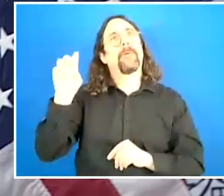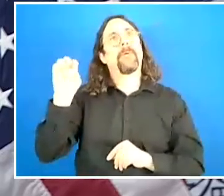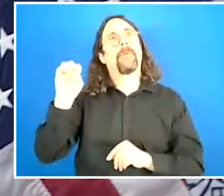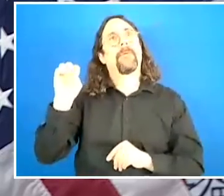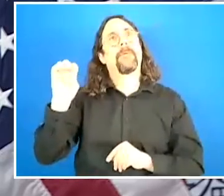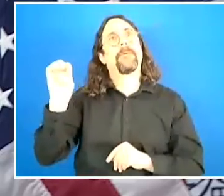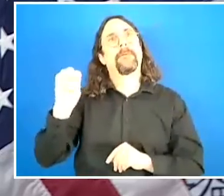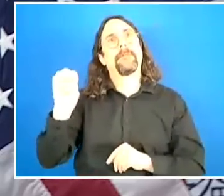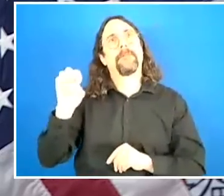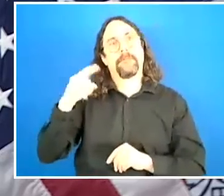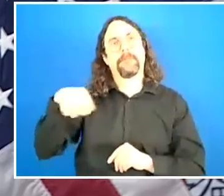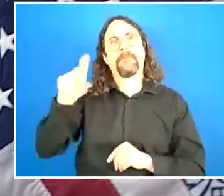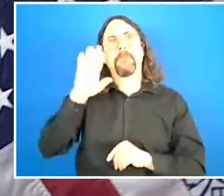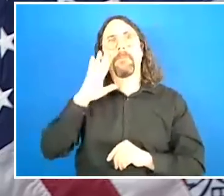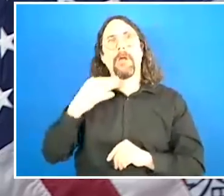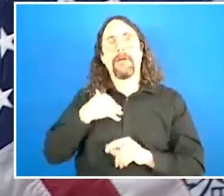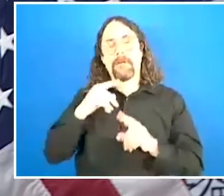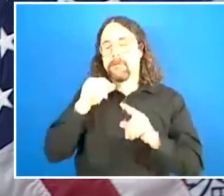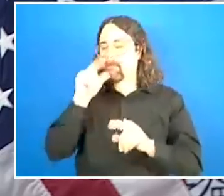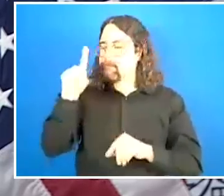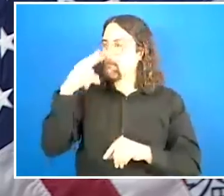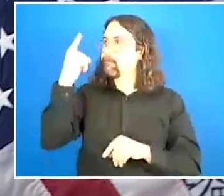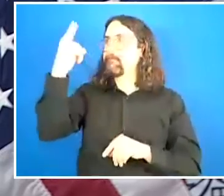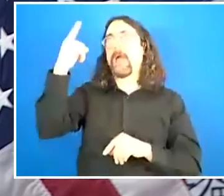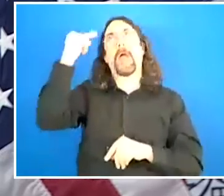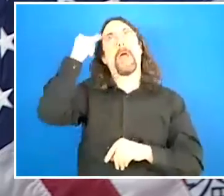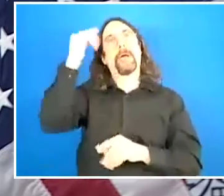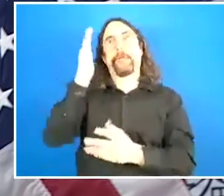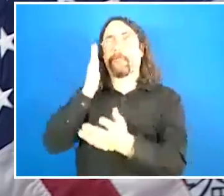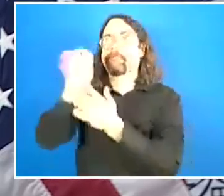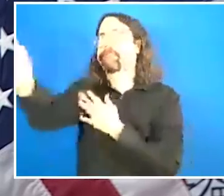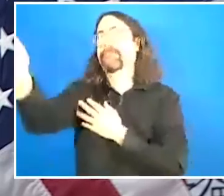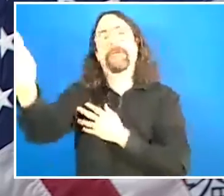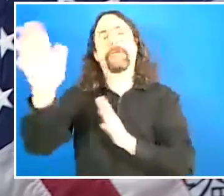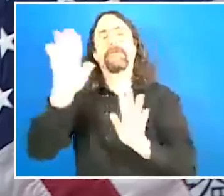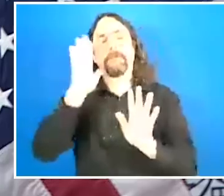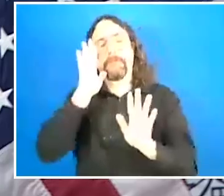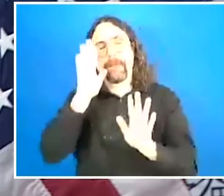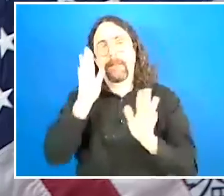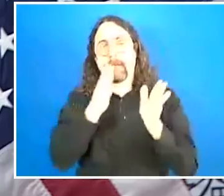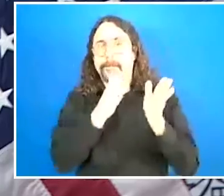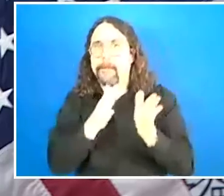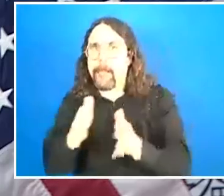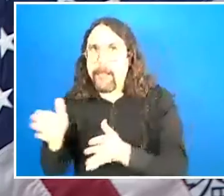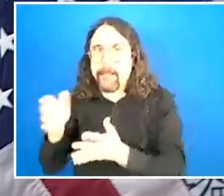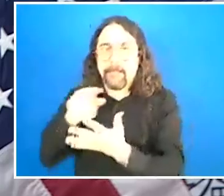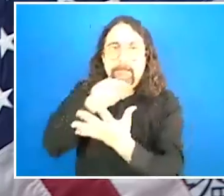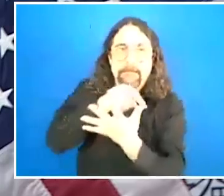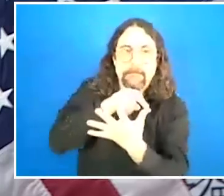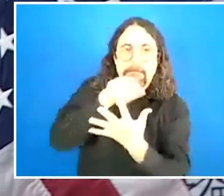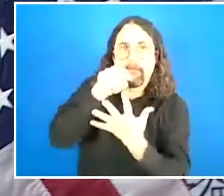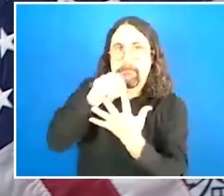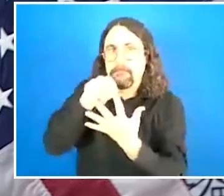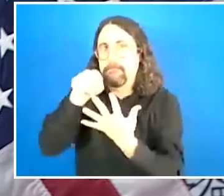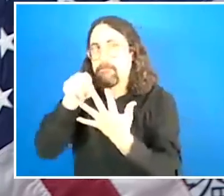WE WILLHA VEO MRE THAN ONE CONTINGENCY READY, PROBABLY GOING TO SUPPORT KIDS ONLINE AT